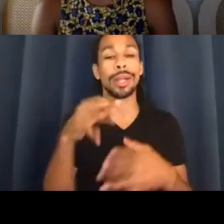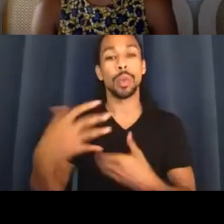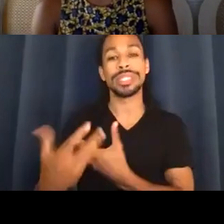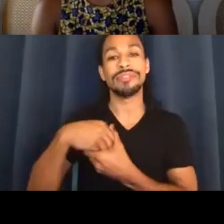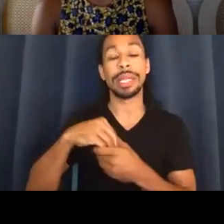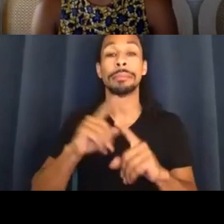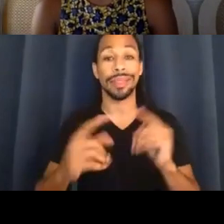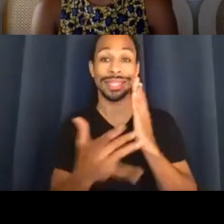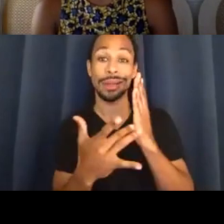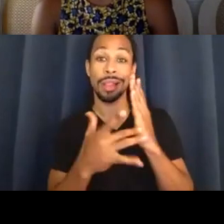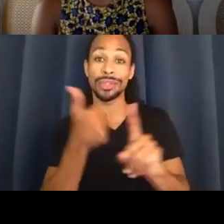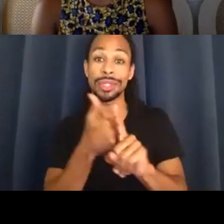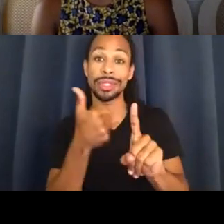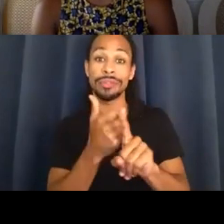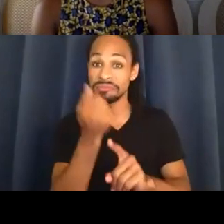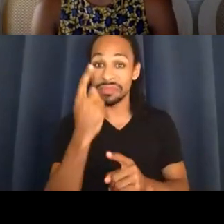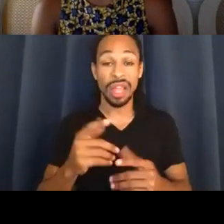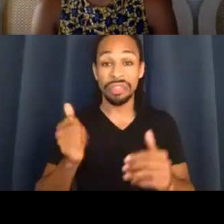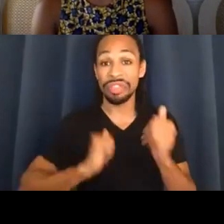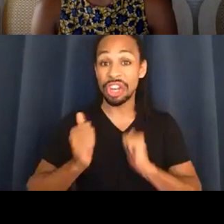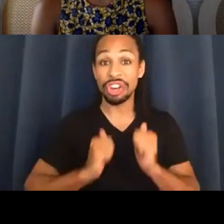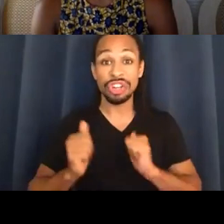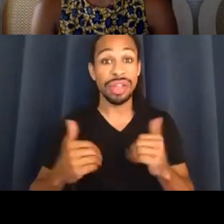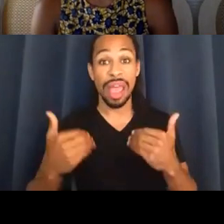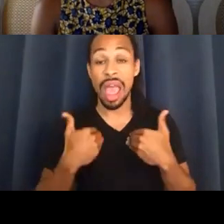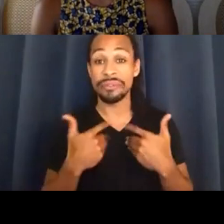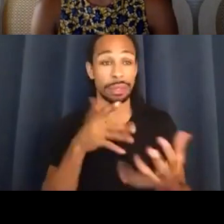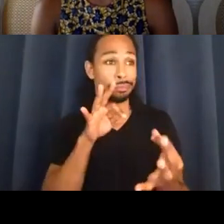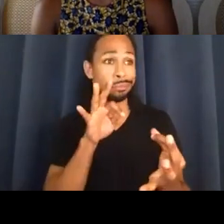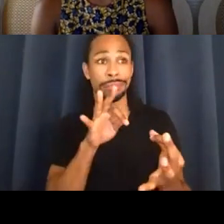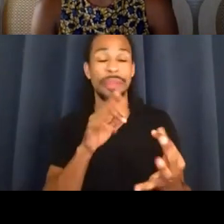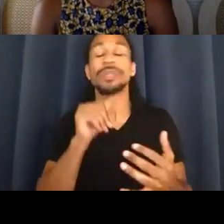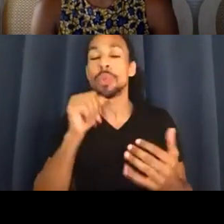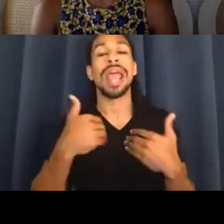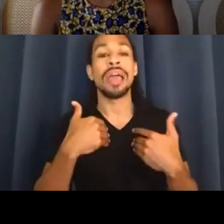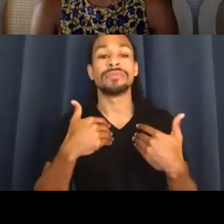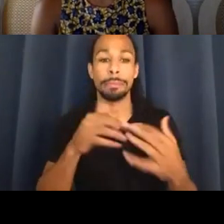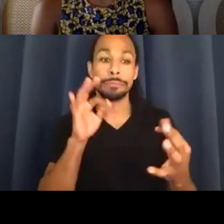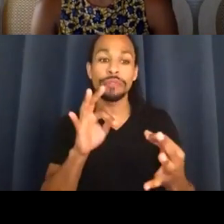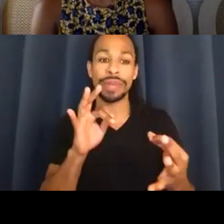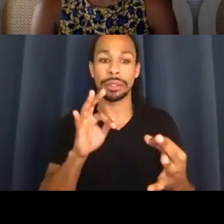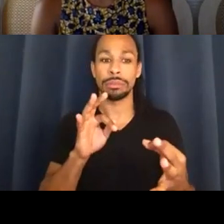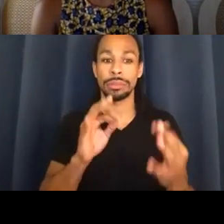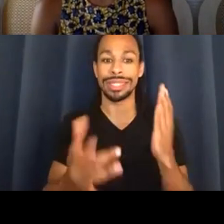itself. Theaters are sacred, they are in perfect technology. They allow a live experience to be transacted or transmitted,